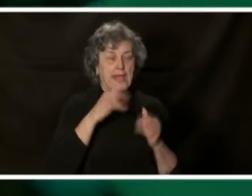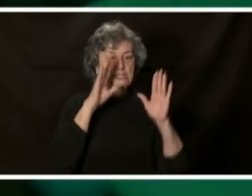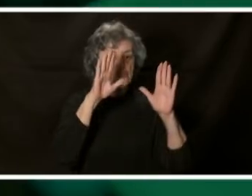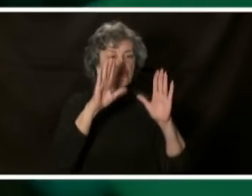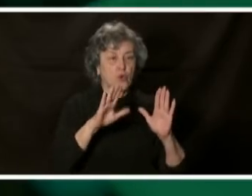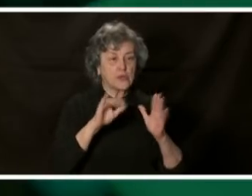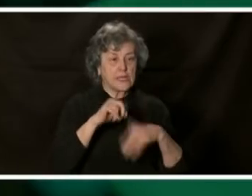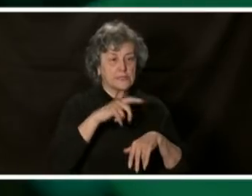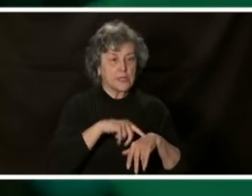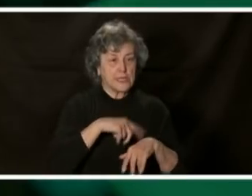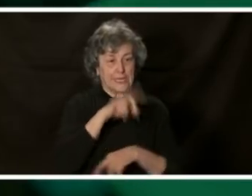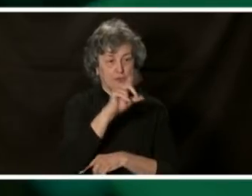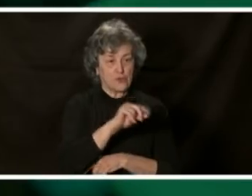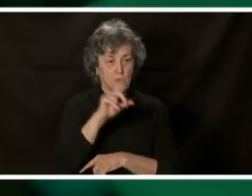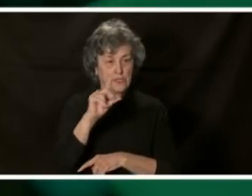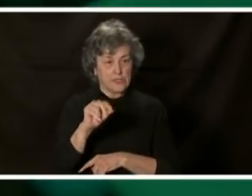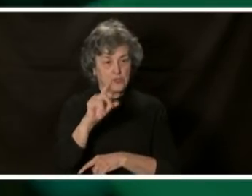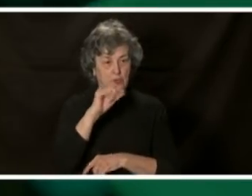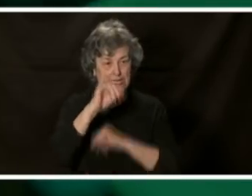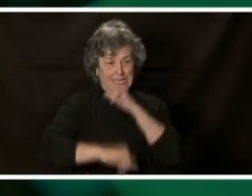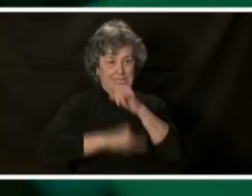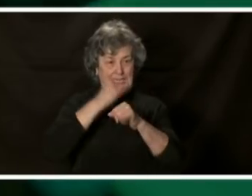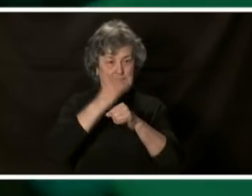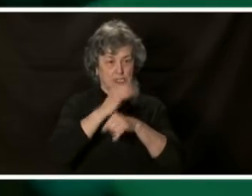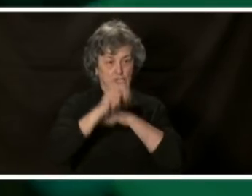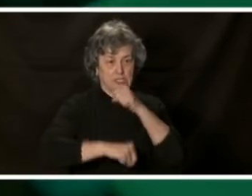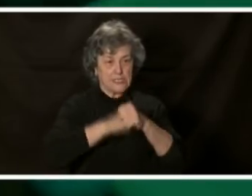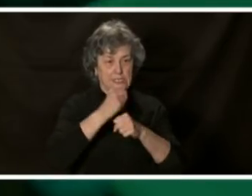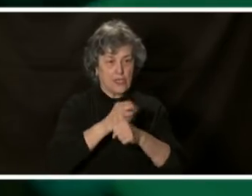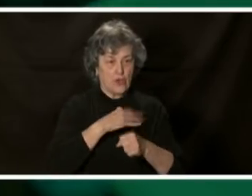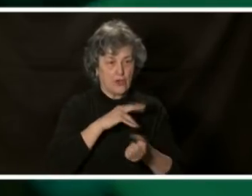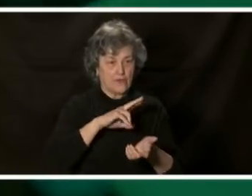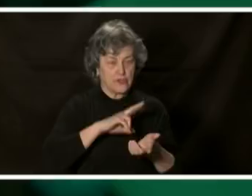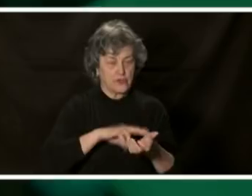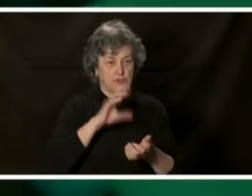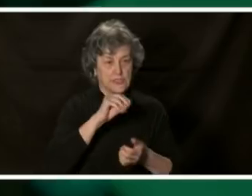AND IN THE 2020 INTERNATIONAL YEAR OF THE NURSE AND MIDWIFE.